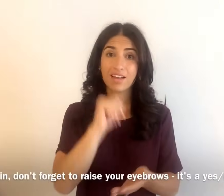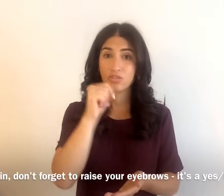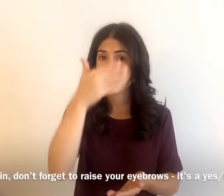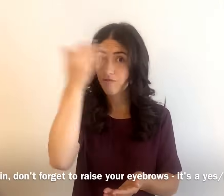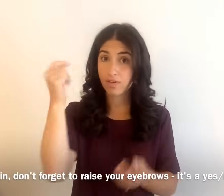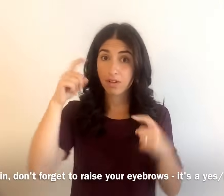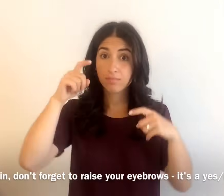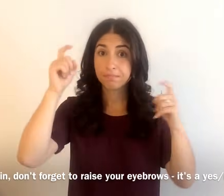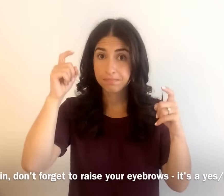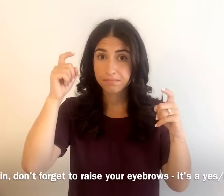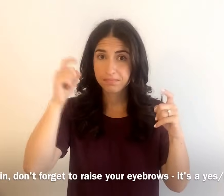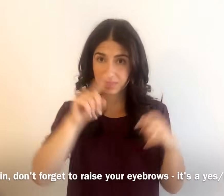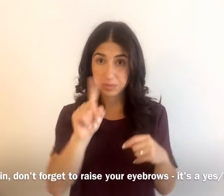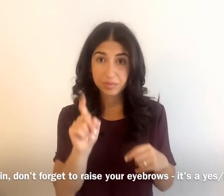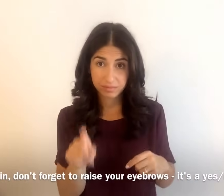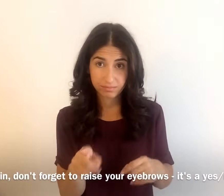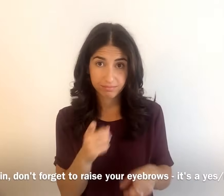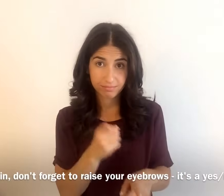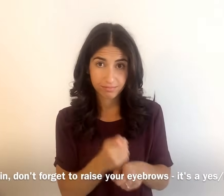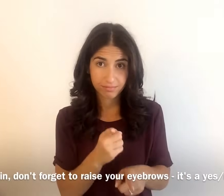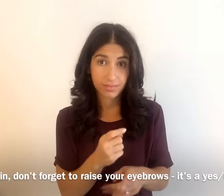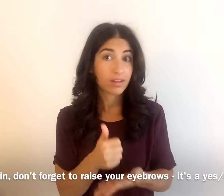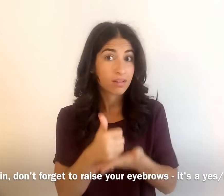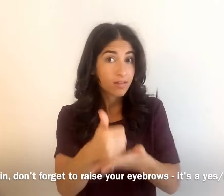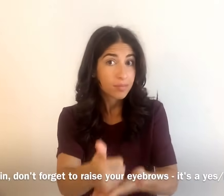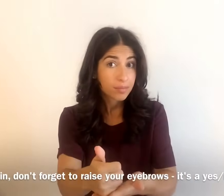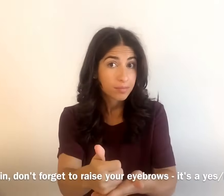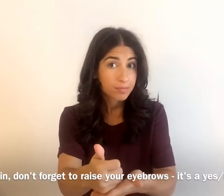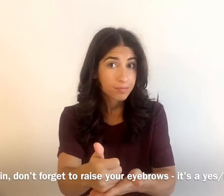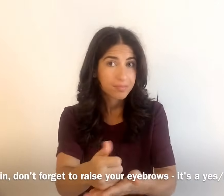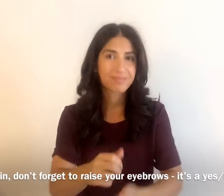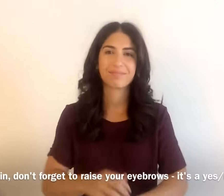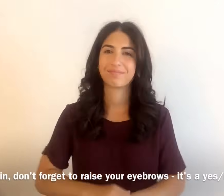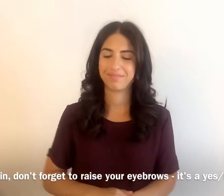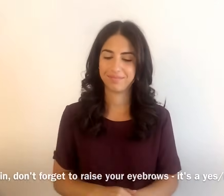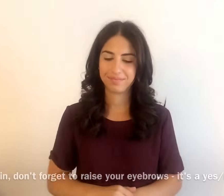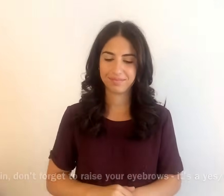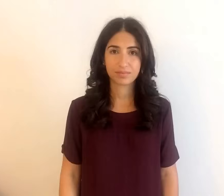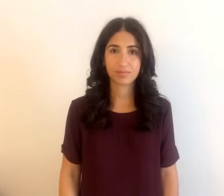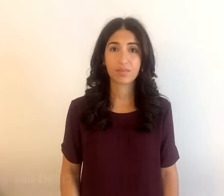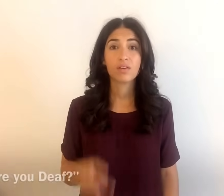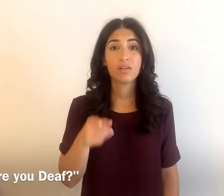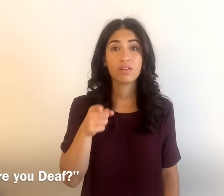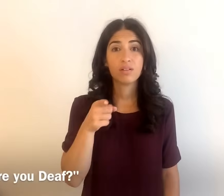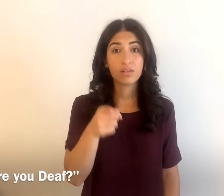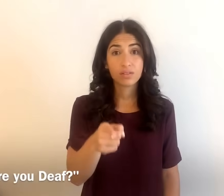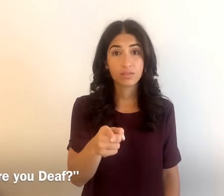and again: don't forget to raise your eyebrows, because it's a question--right? can I help you?